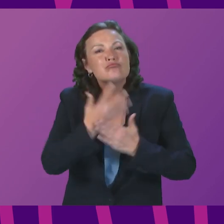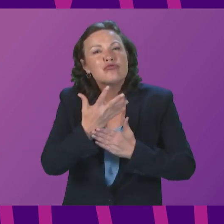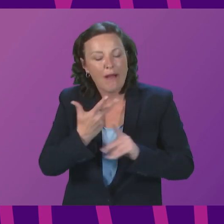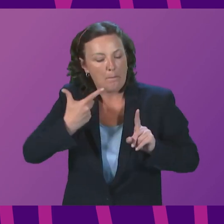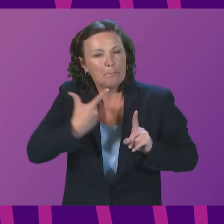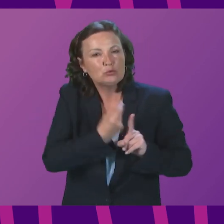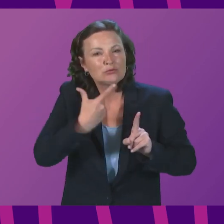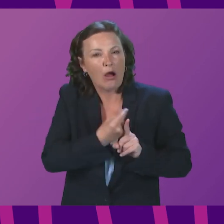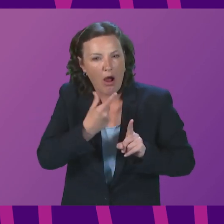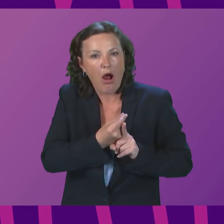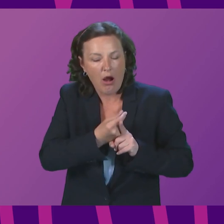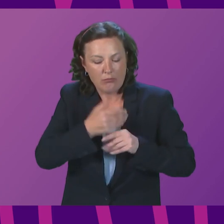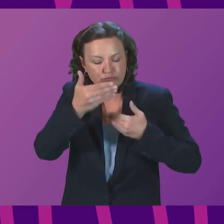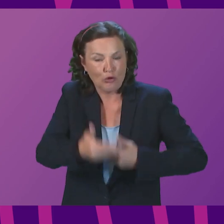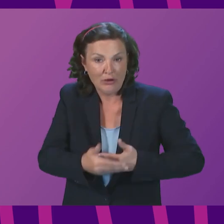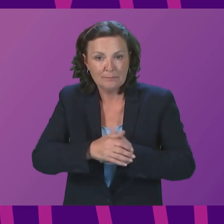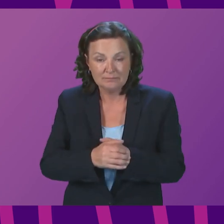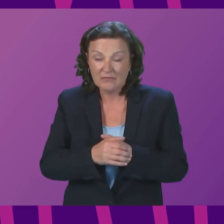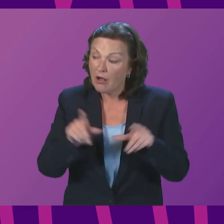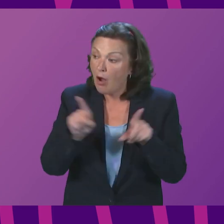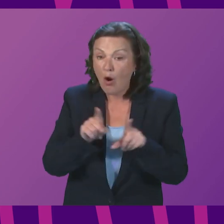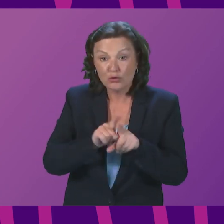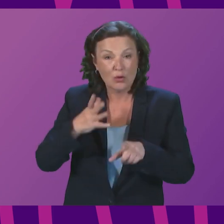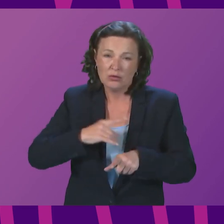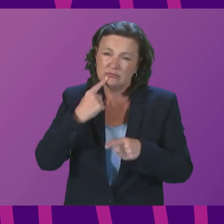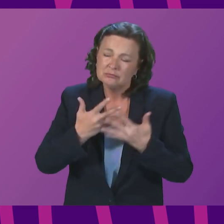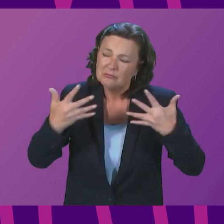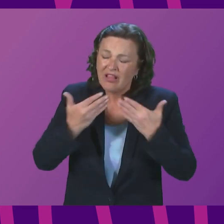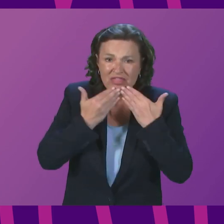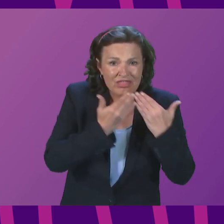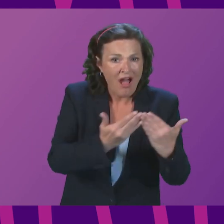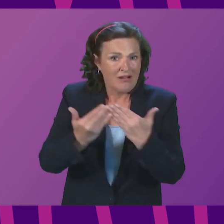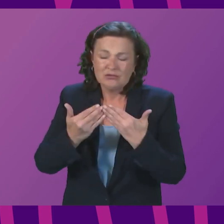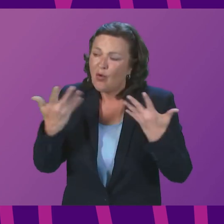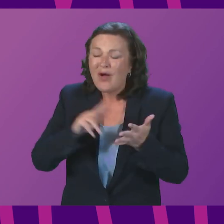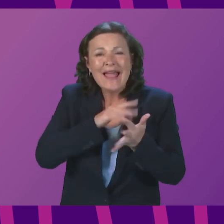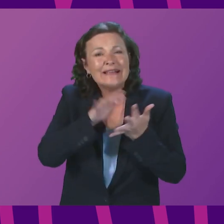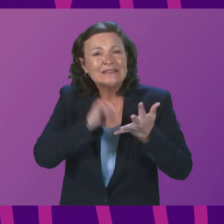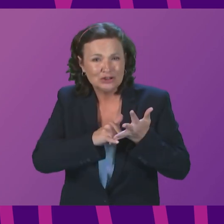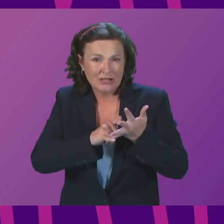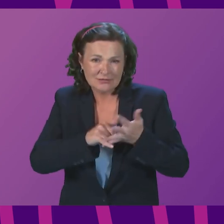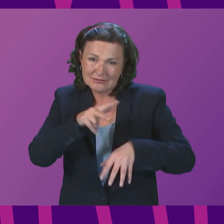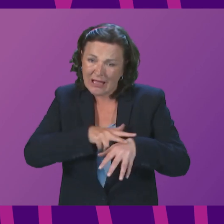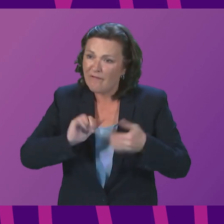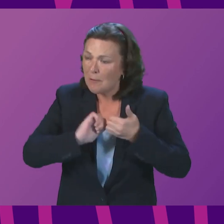Again, I express my gratitude to all NHS staff and partners who helped to achieve that uptake.